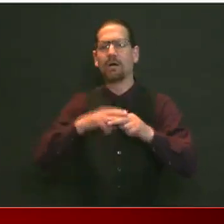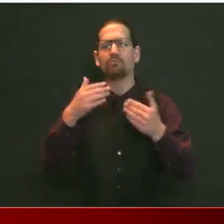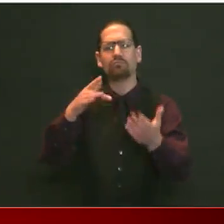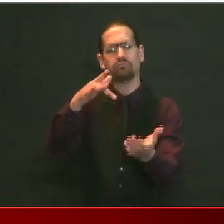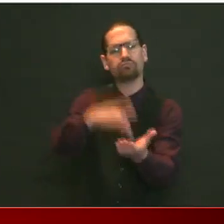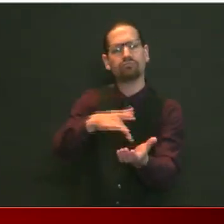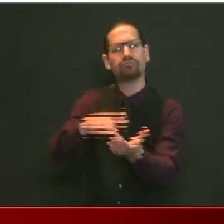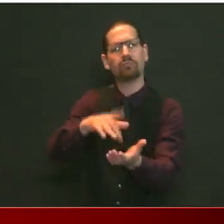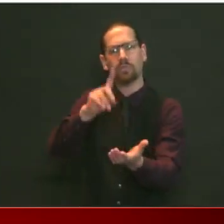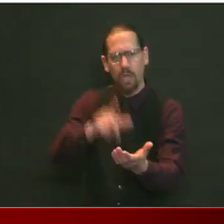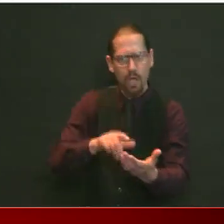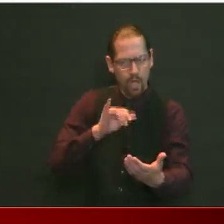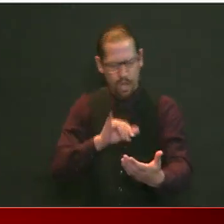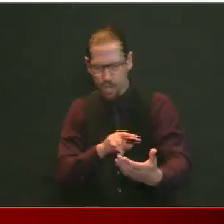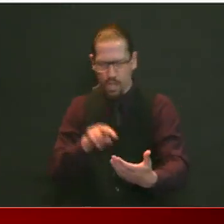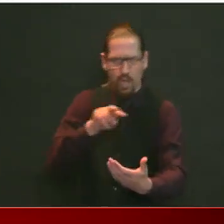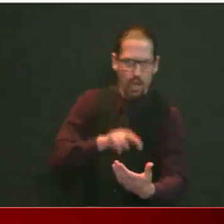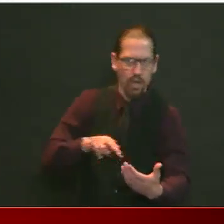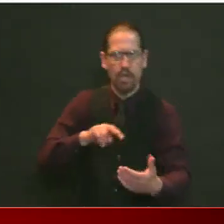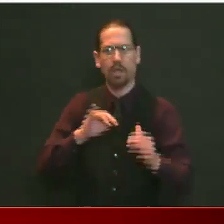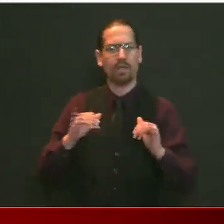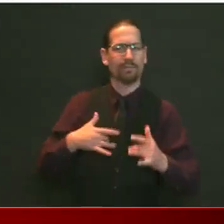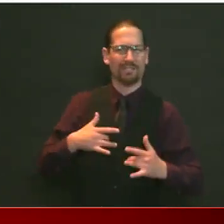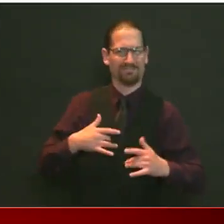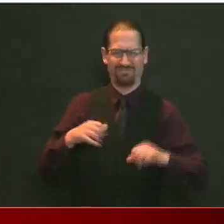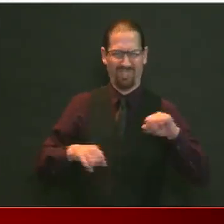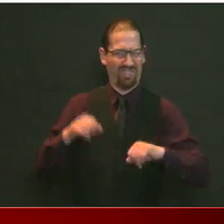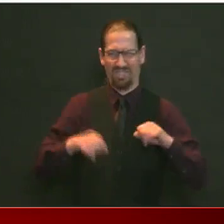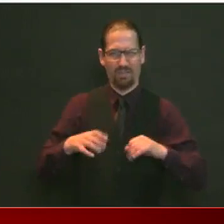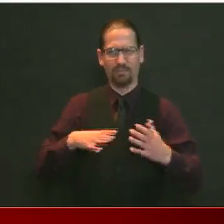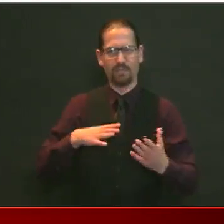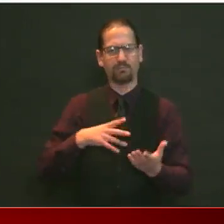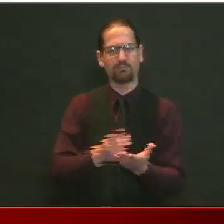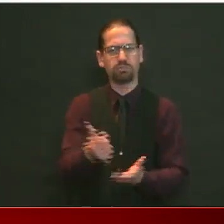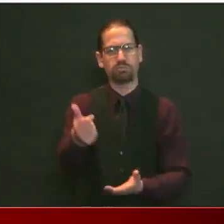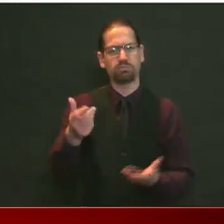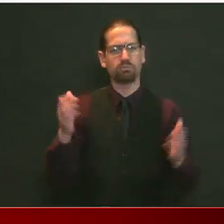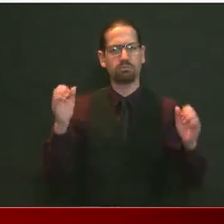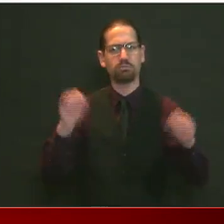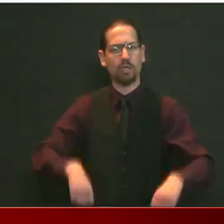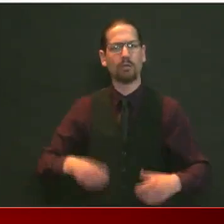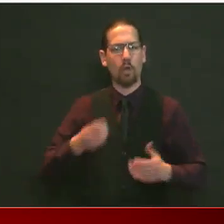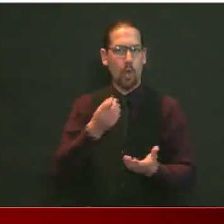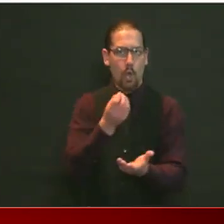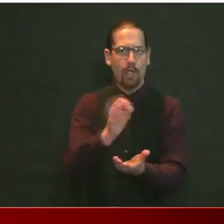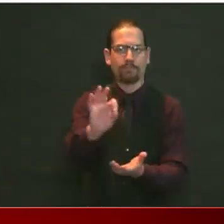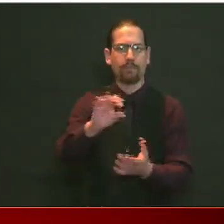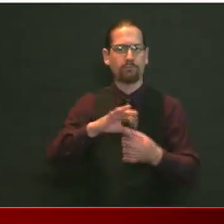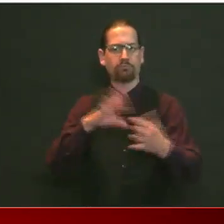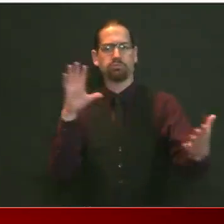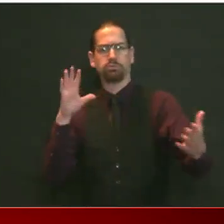FRIENDS OR PEOPLE ON SOCIAL MEDIA, JUST GIVE IT A TRY. TRY IT FOR A WEEK. GET YOURSELF COMFORTABLE. IF YOU'RE STILL SQUEAMISH, FINE,